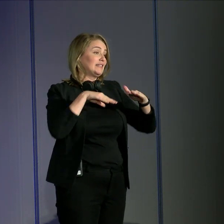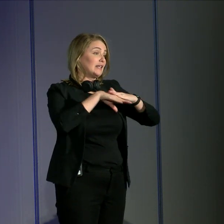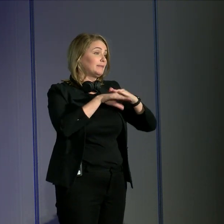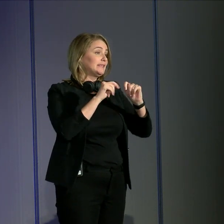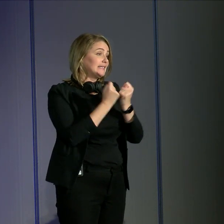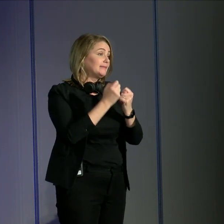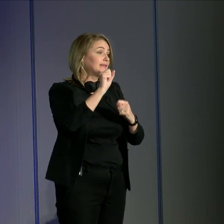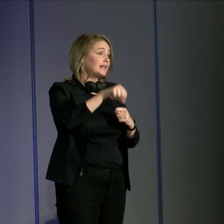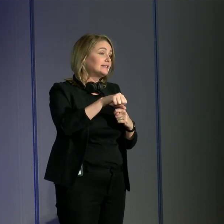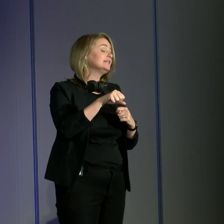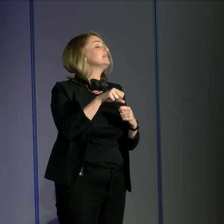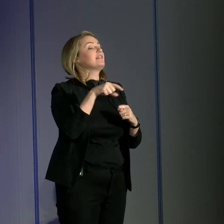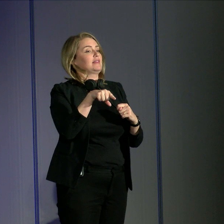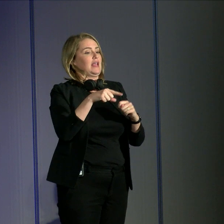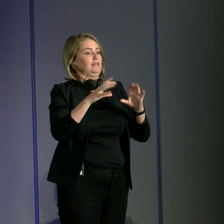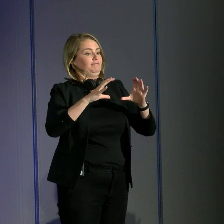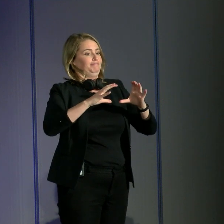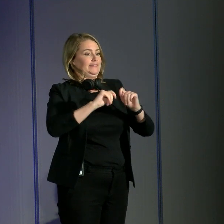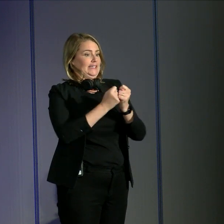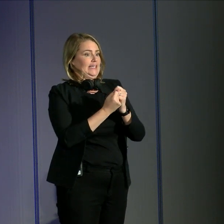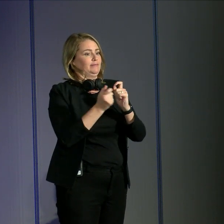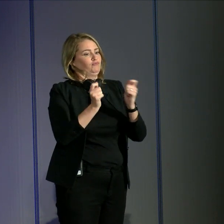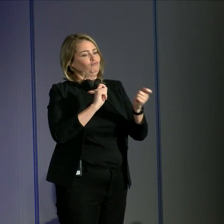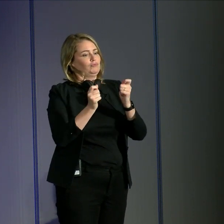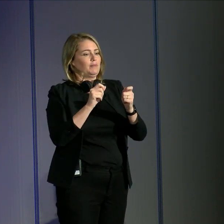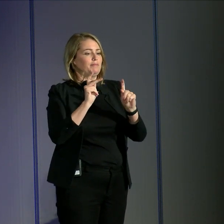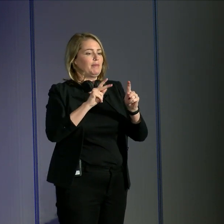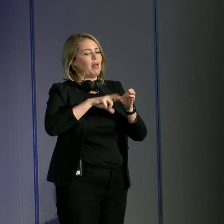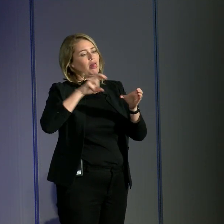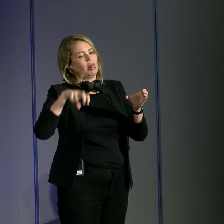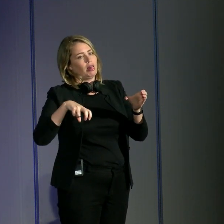That team morphs and change overtime. People leave and come back in.